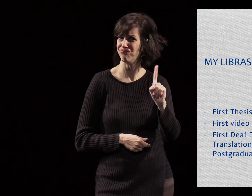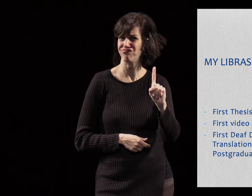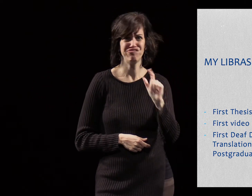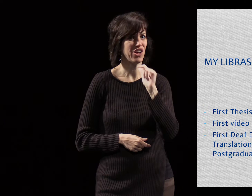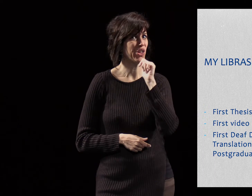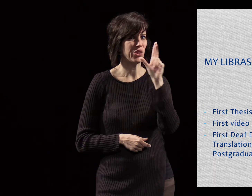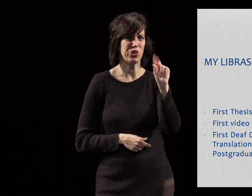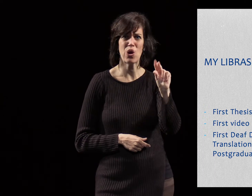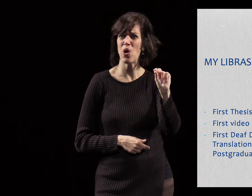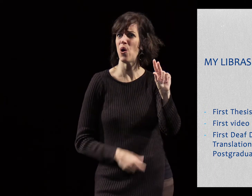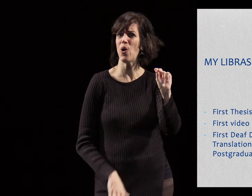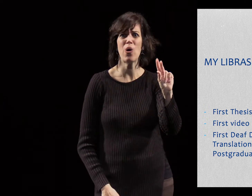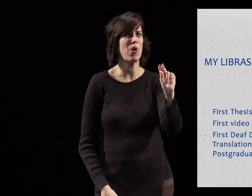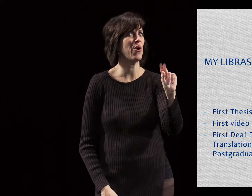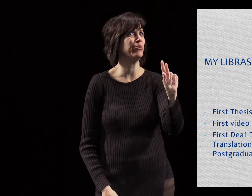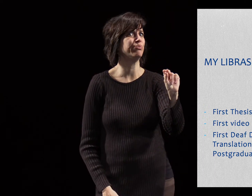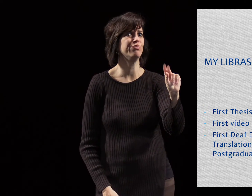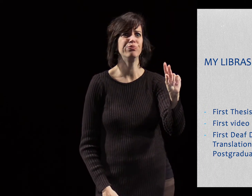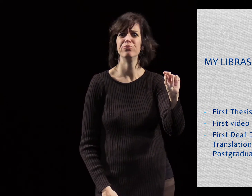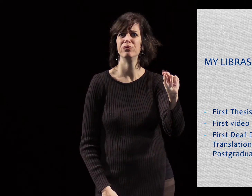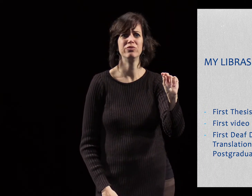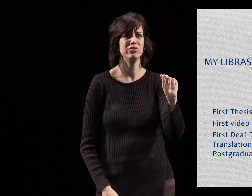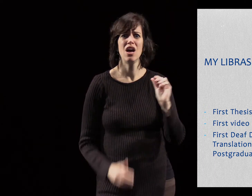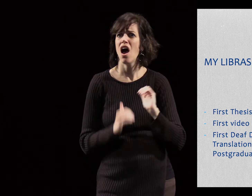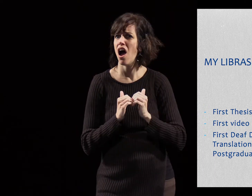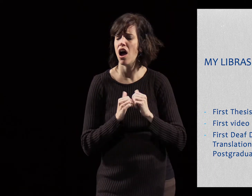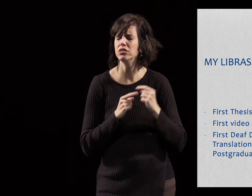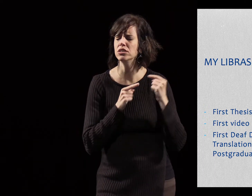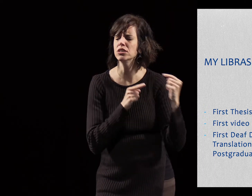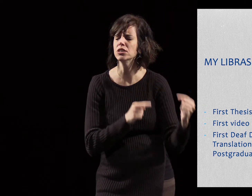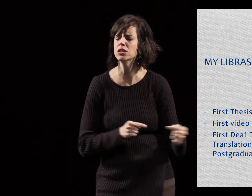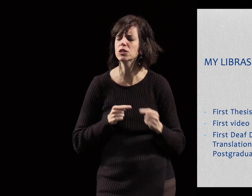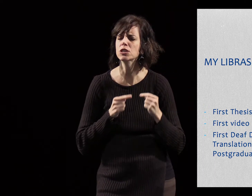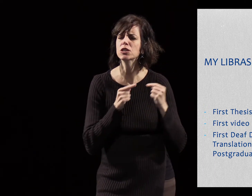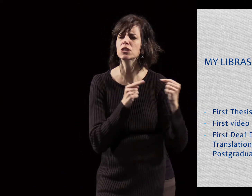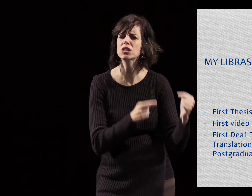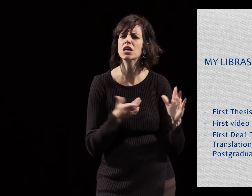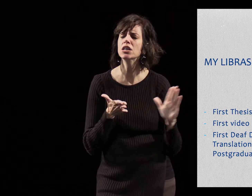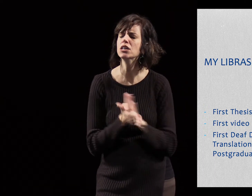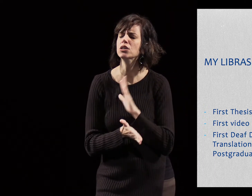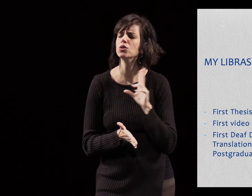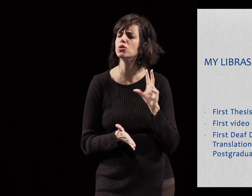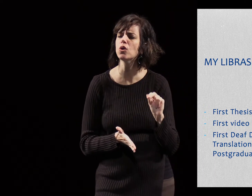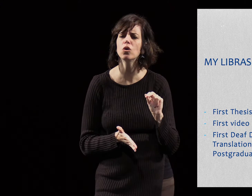And this was not an easy process for me to convince them to accept my video.